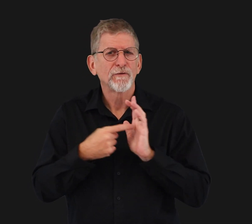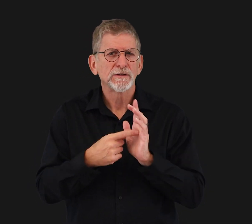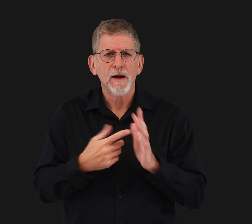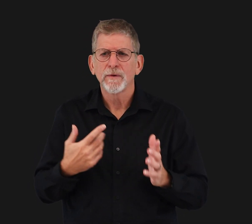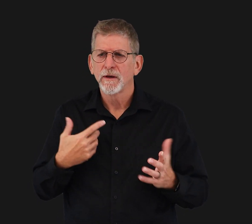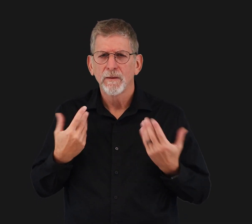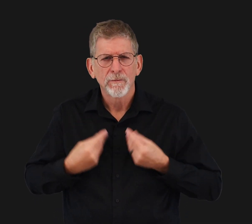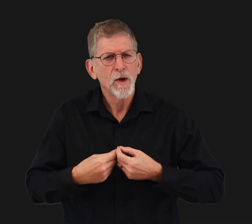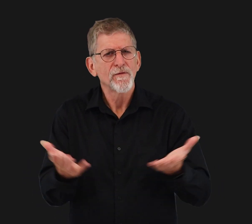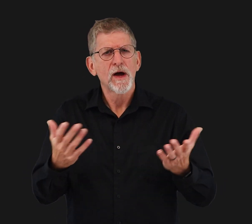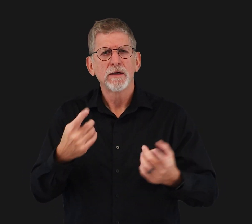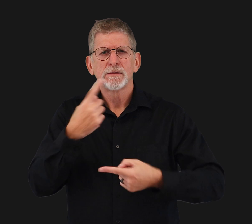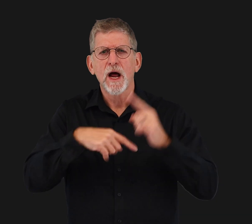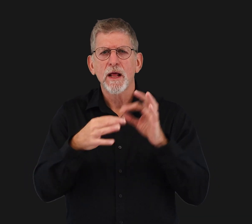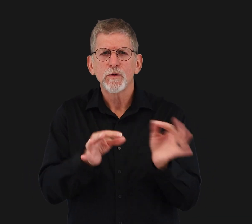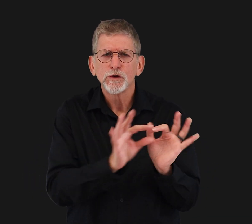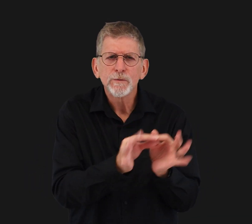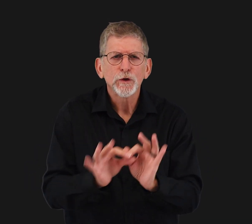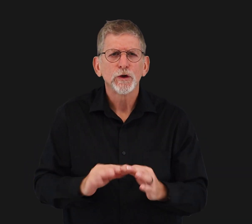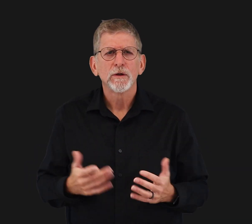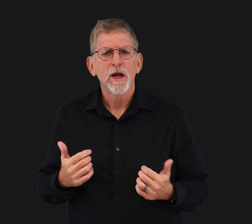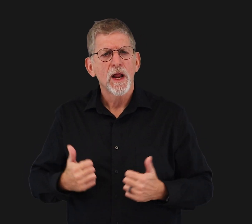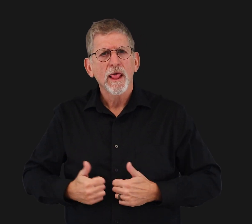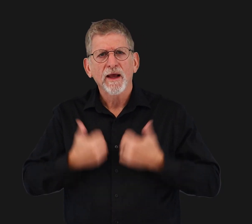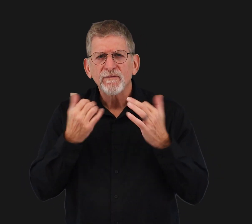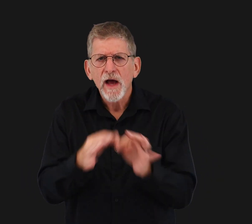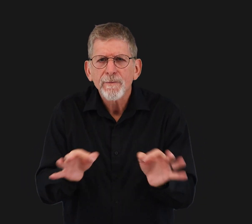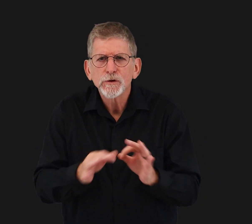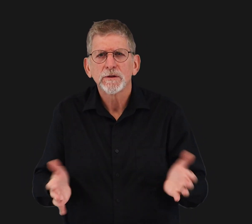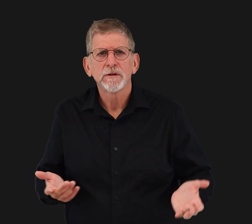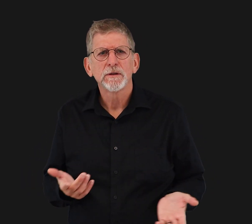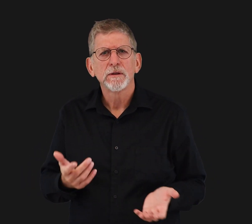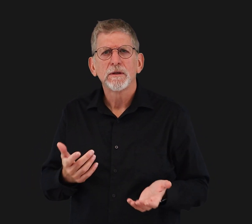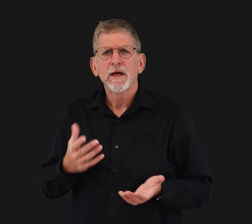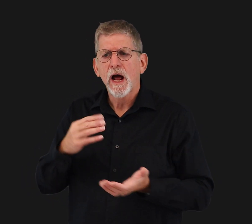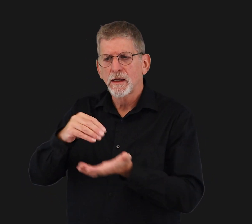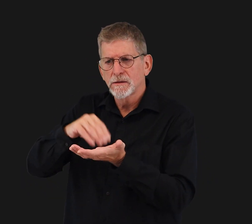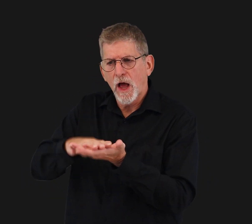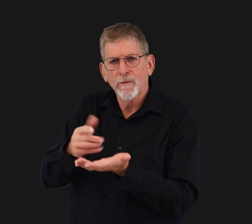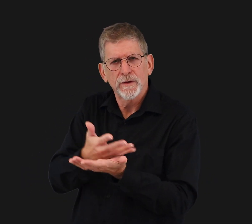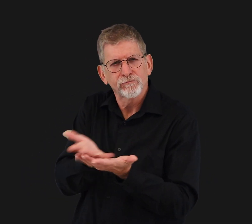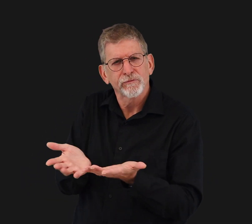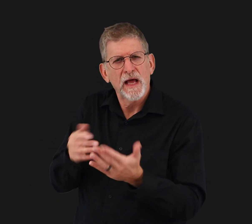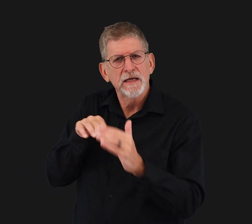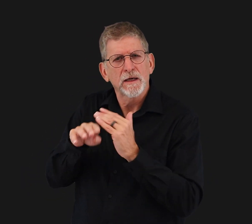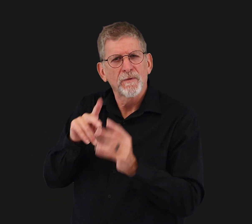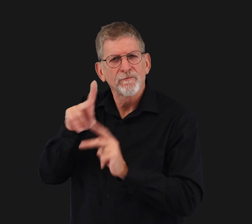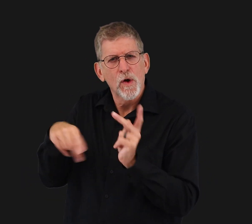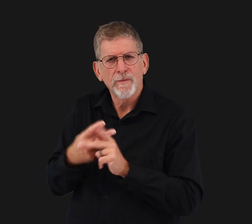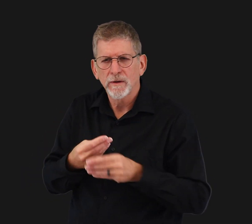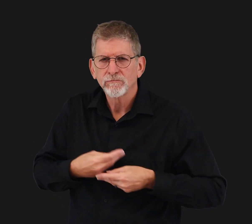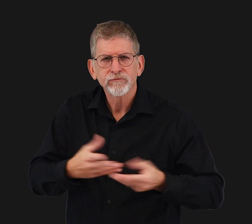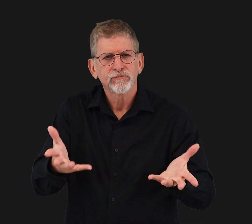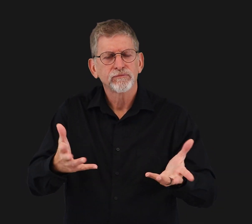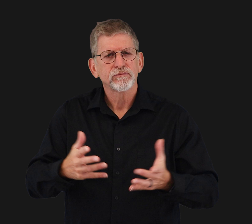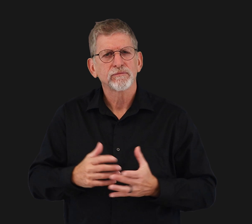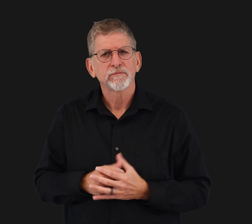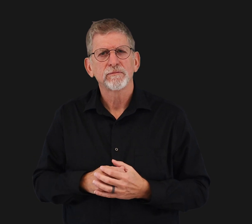For example, we provided Sign language interpreters, live captioning and documents in accessible formats.